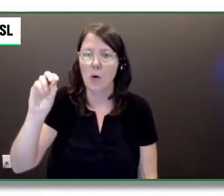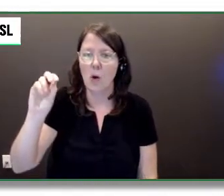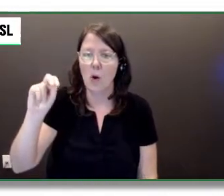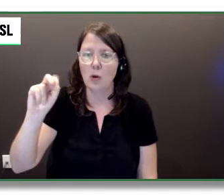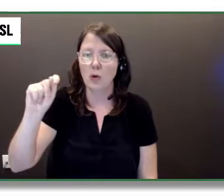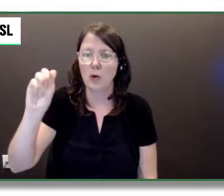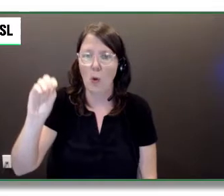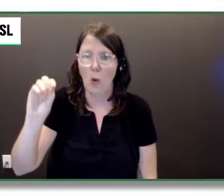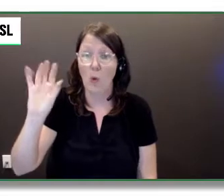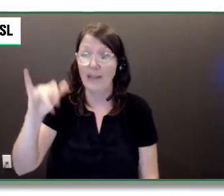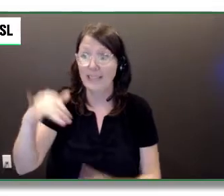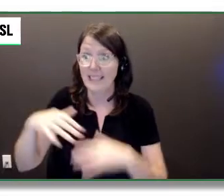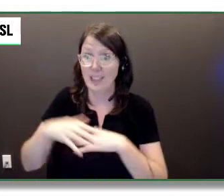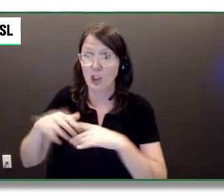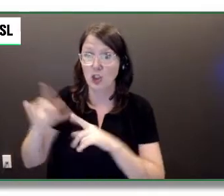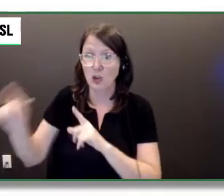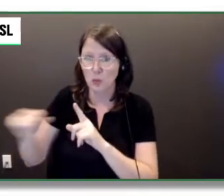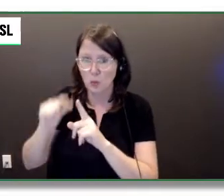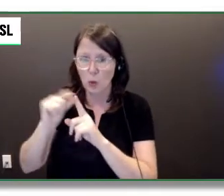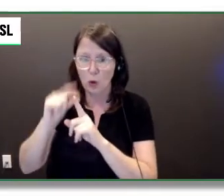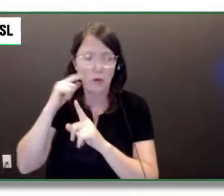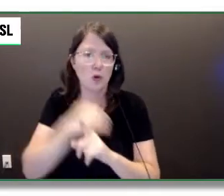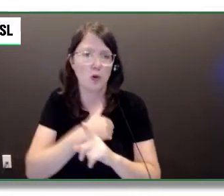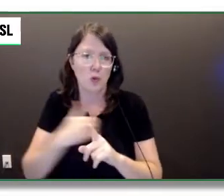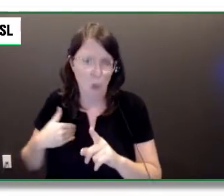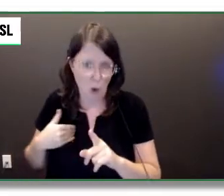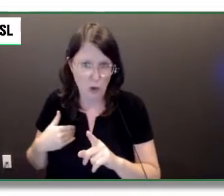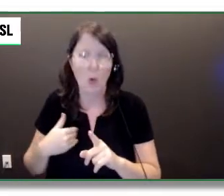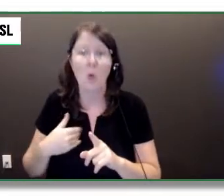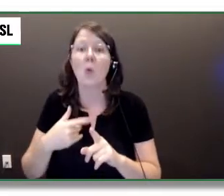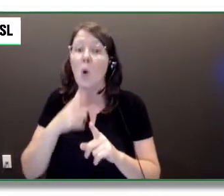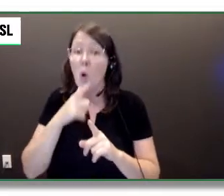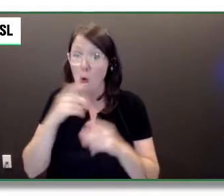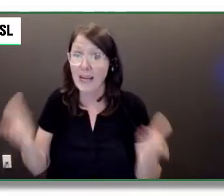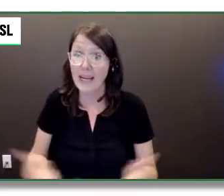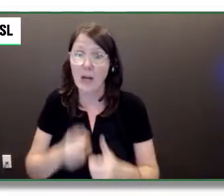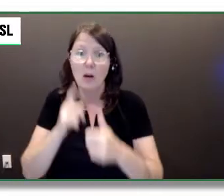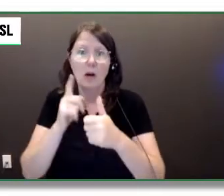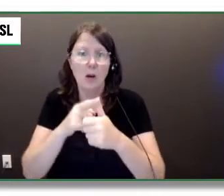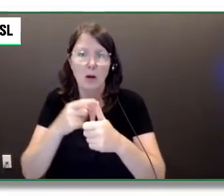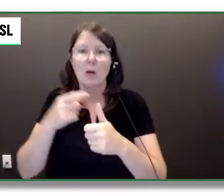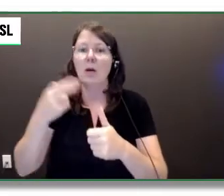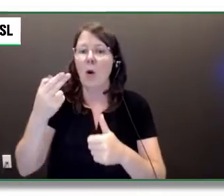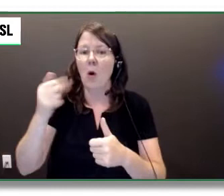Wendat, Anishinaabek, including the Mississaugas of the Credit and I invite all of us as